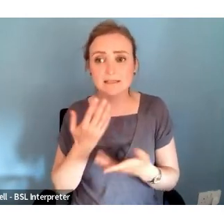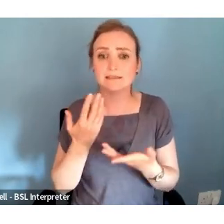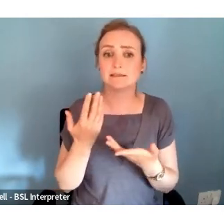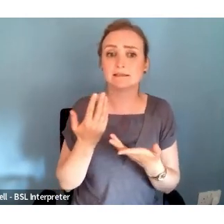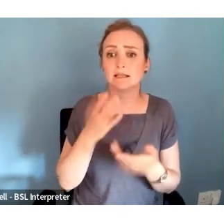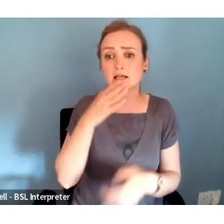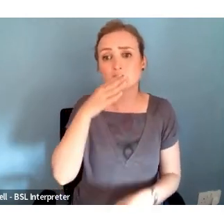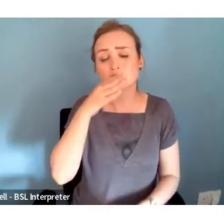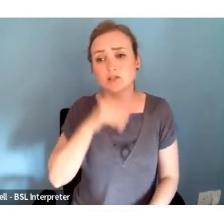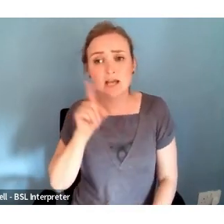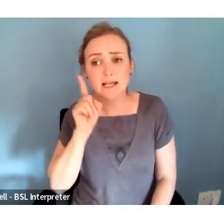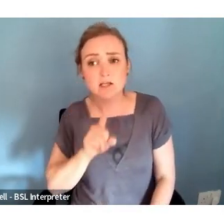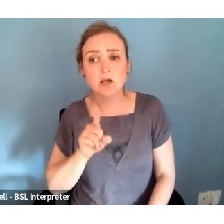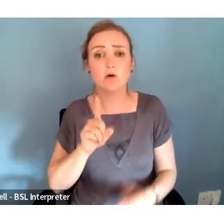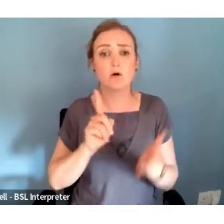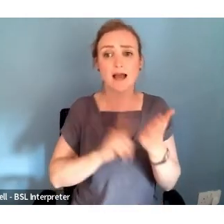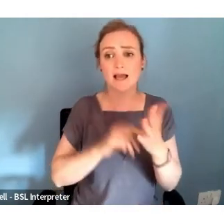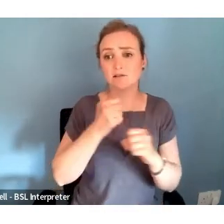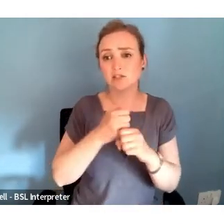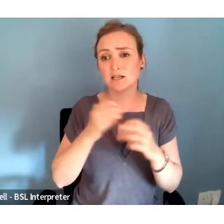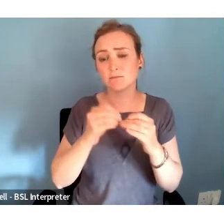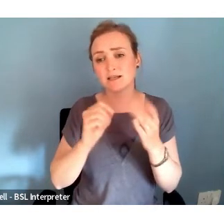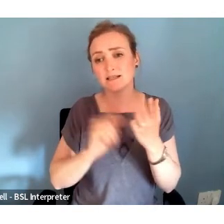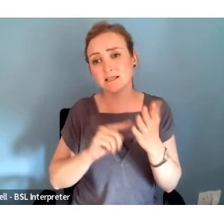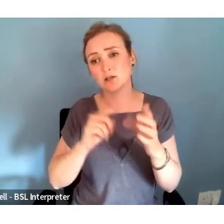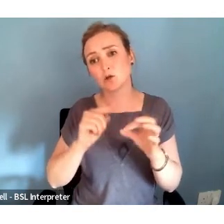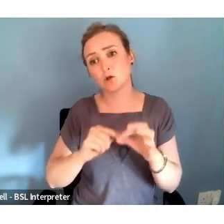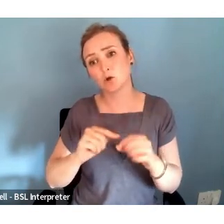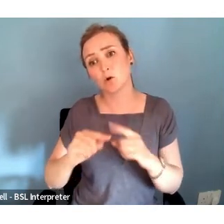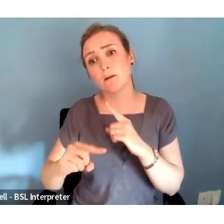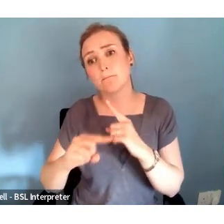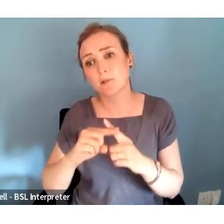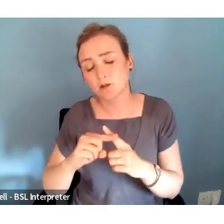but rarely about disability. Disabled candidates know